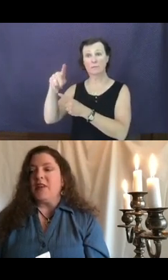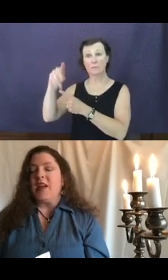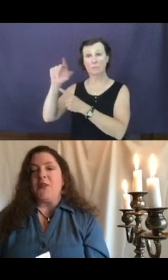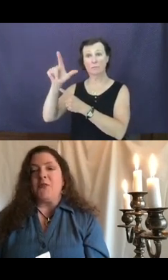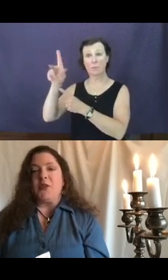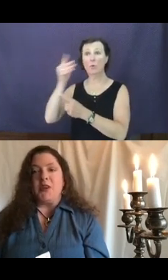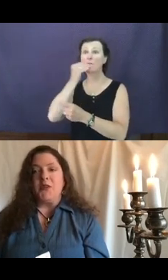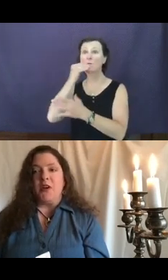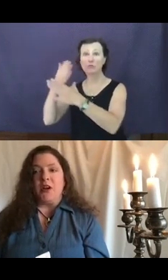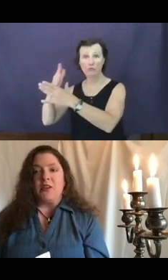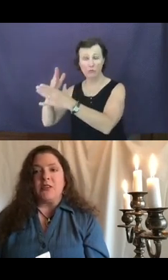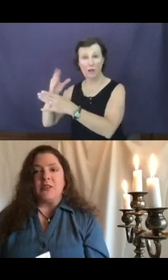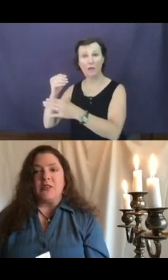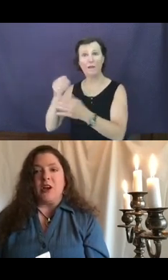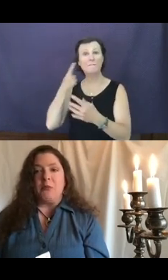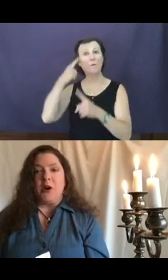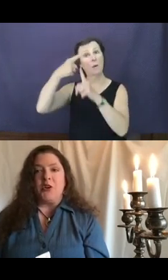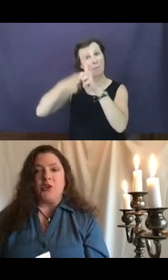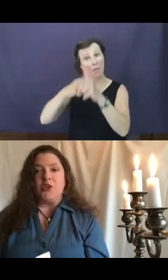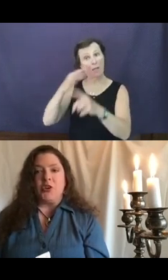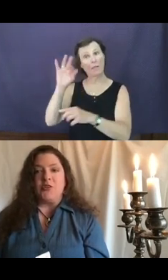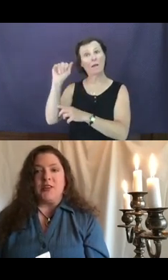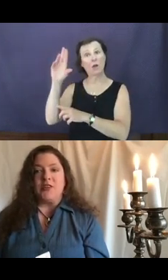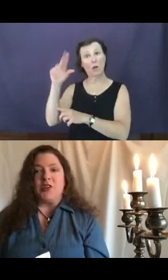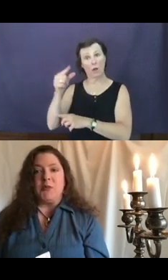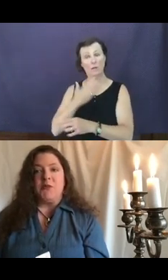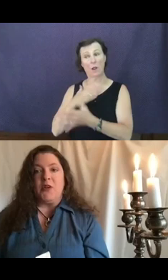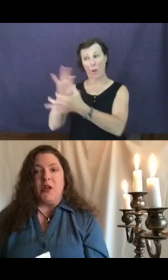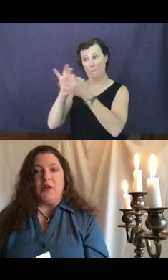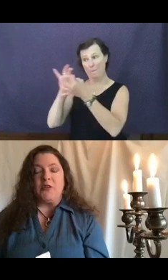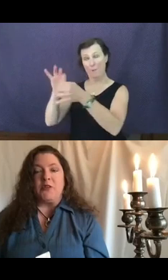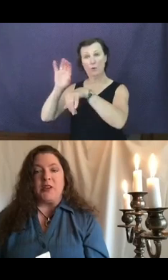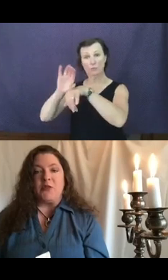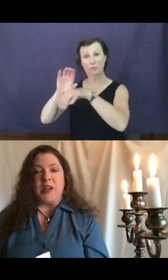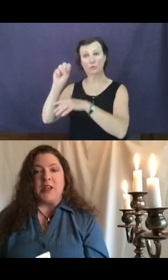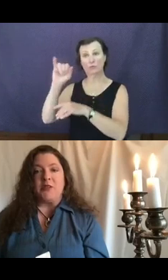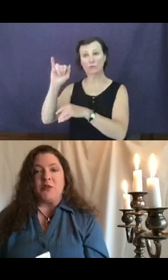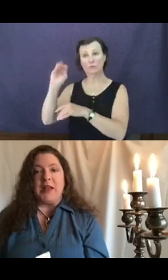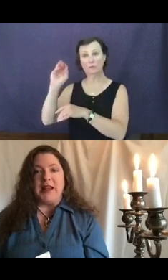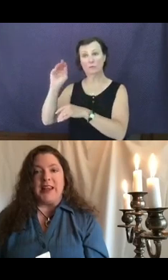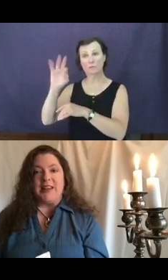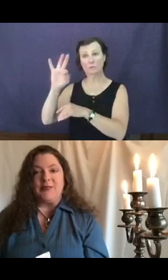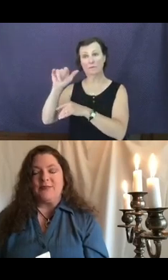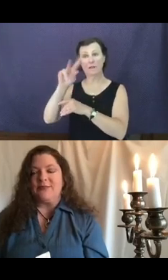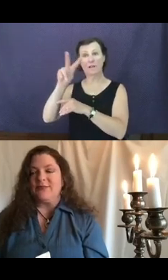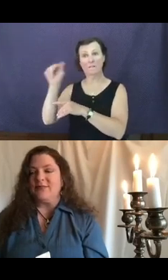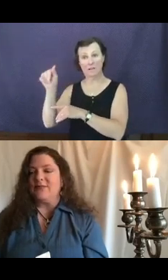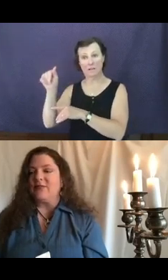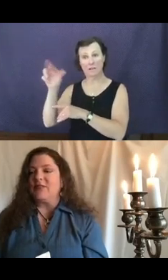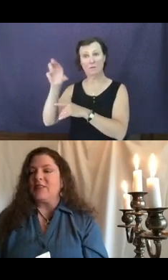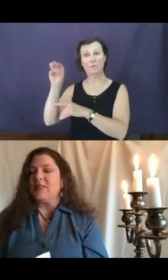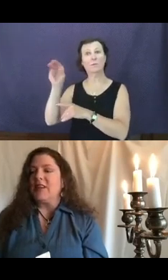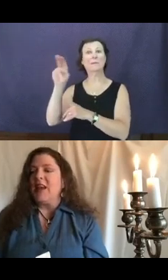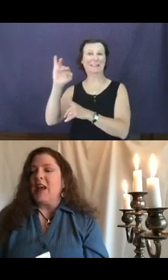and for the month of August our partner church in Simenfalva, Transylvania, Romania.